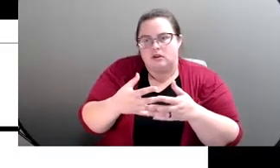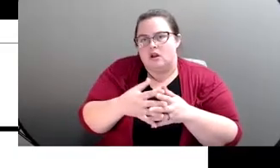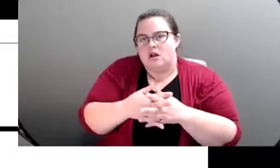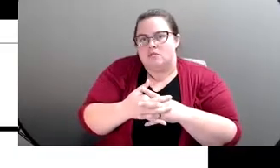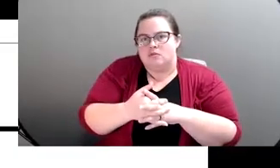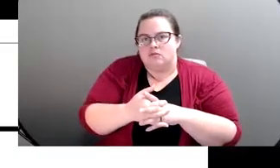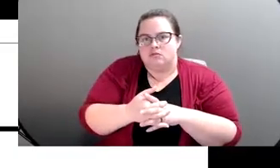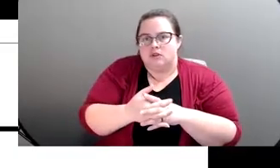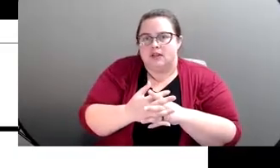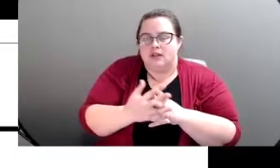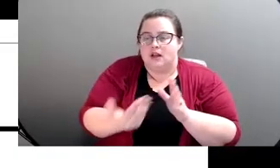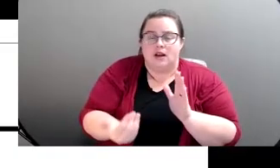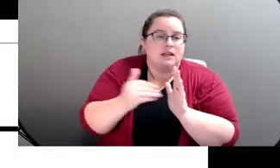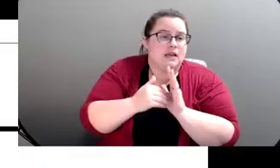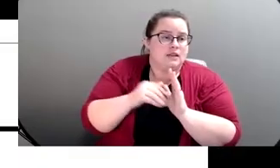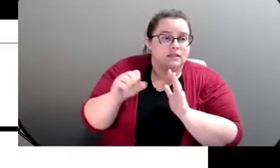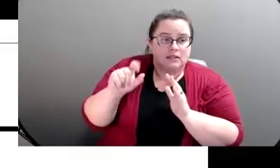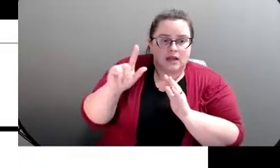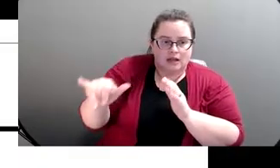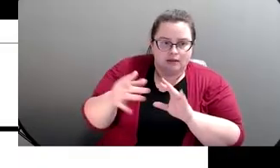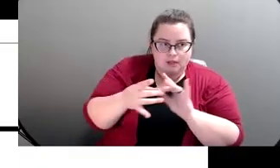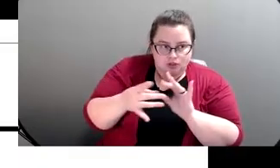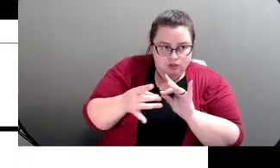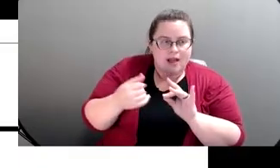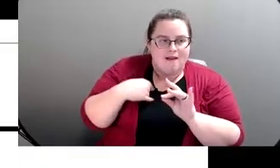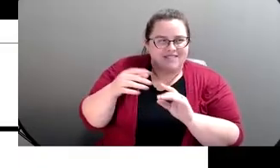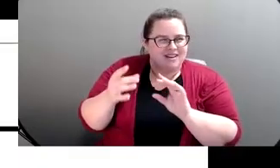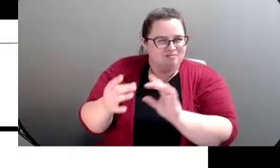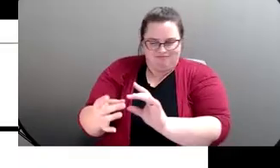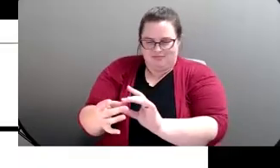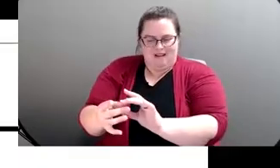Again, as Sally had mentioned, there is the comment library as well too.